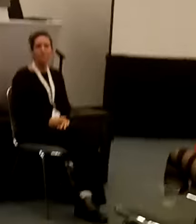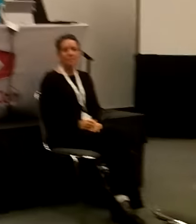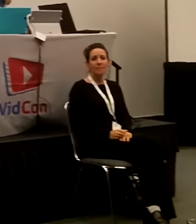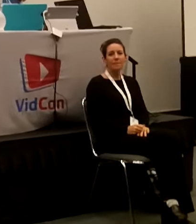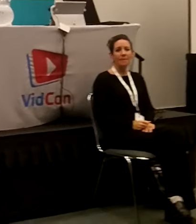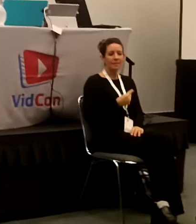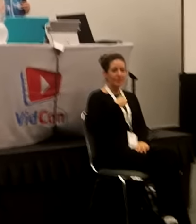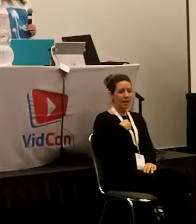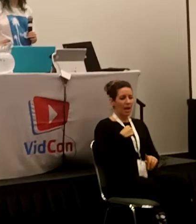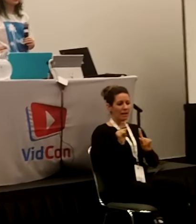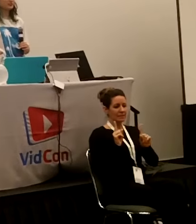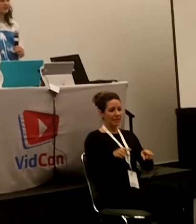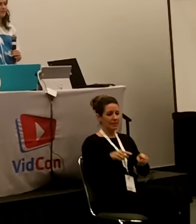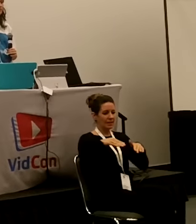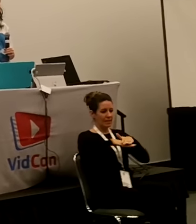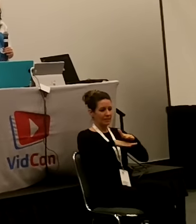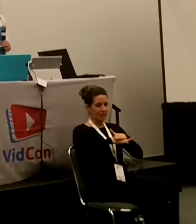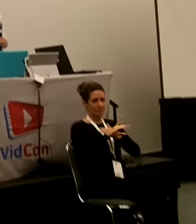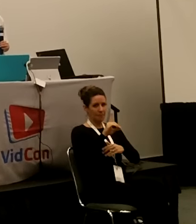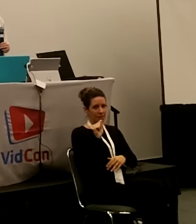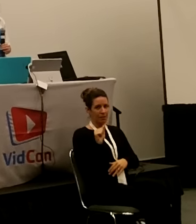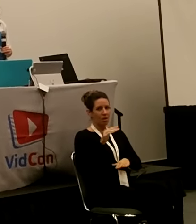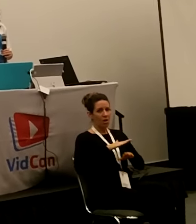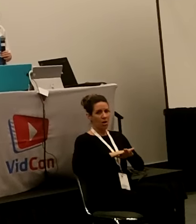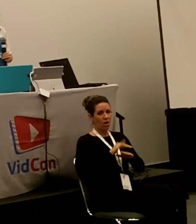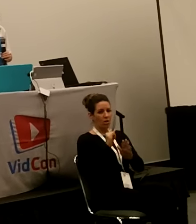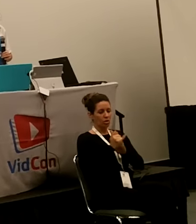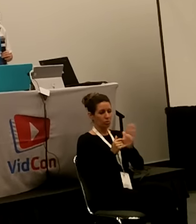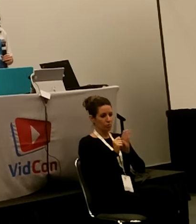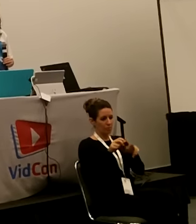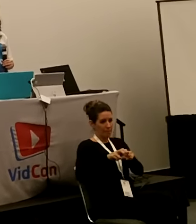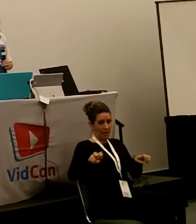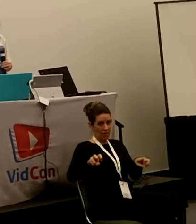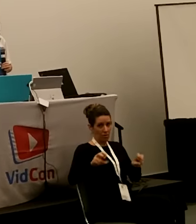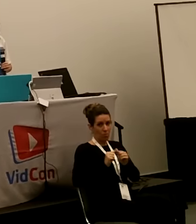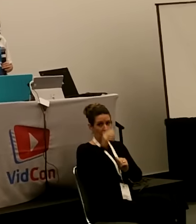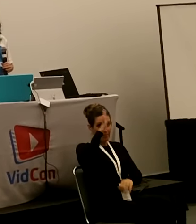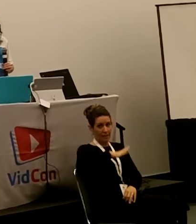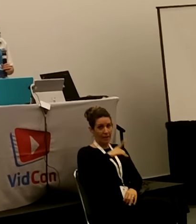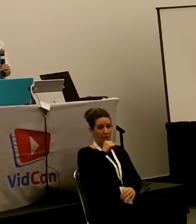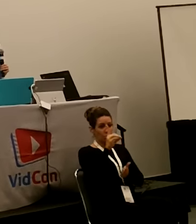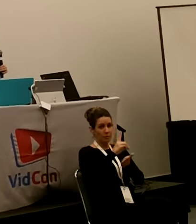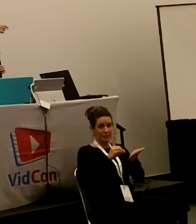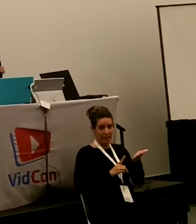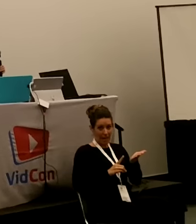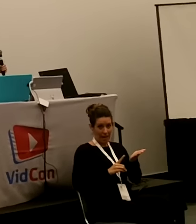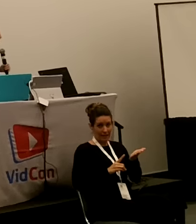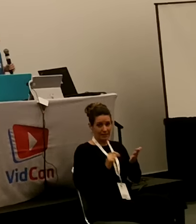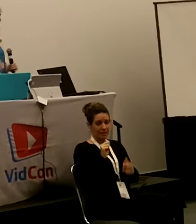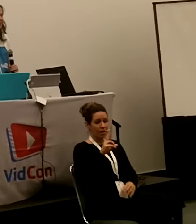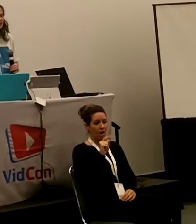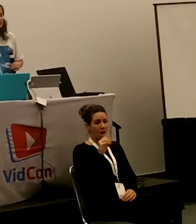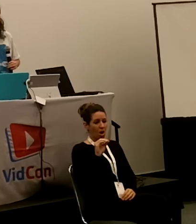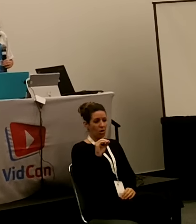I attended the accessibility on YouTube panel with the guy who designed auto-generating captions.